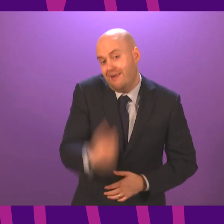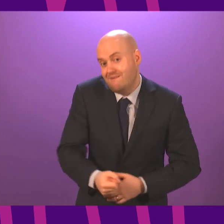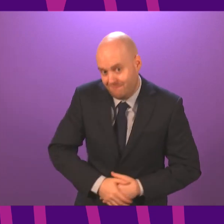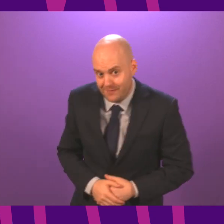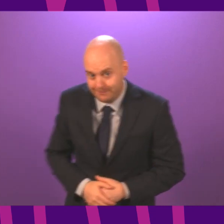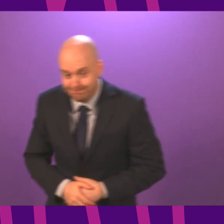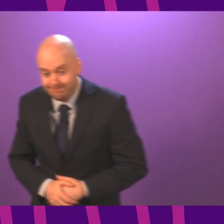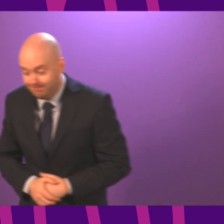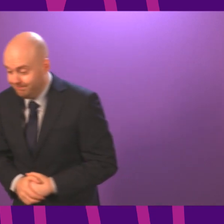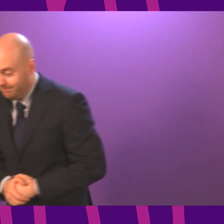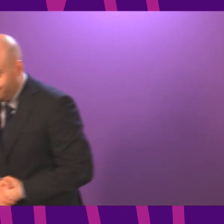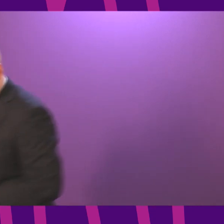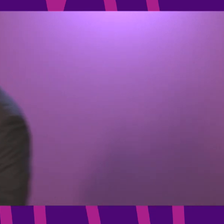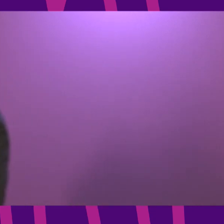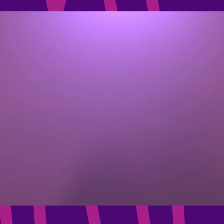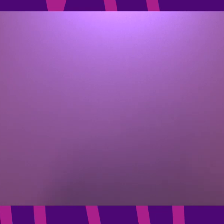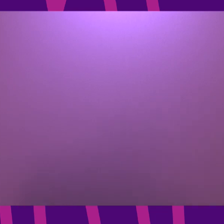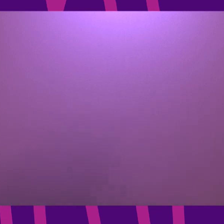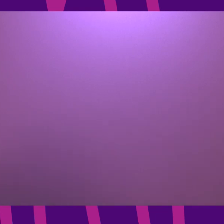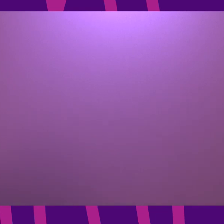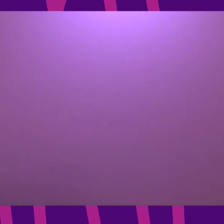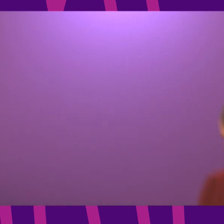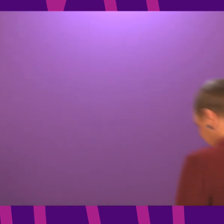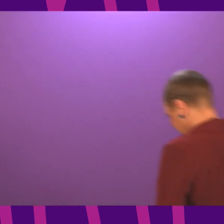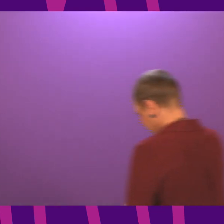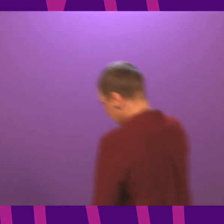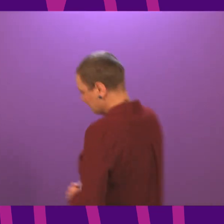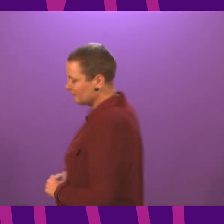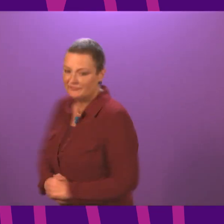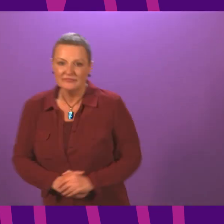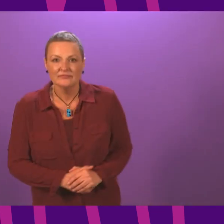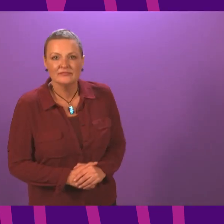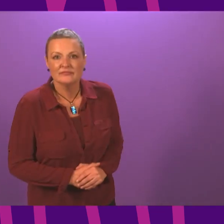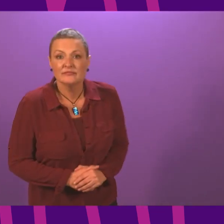Mark Griffin (Central Scotland) (Lab):